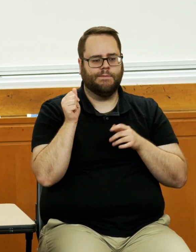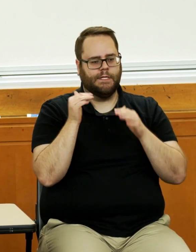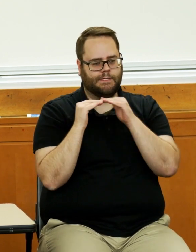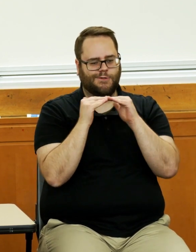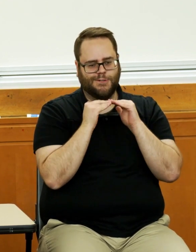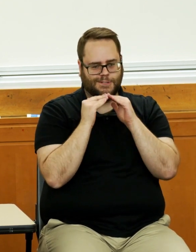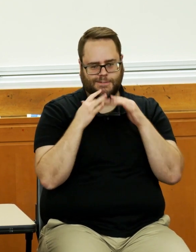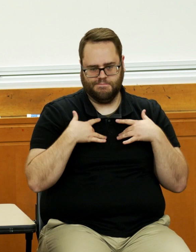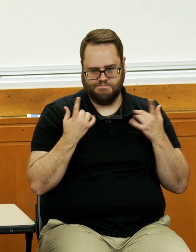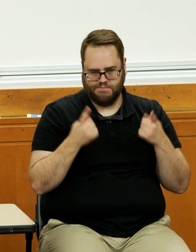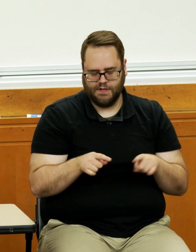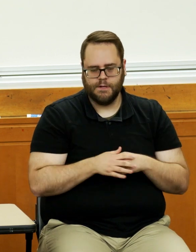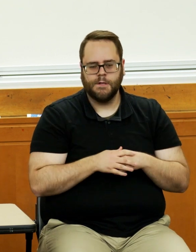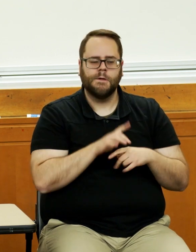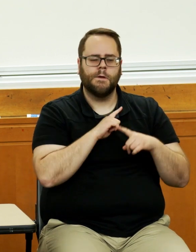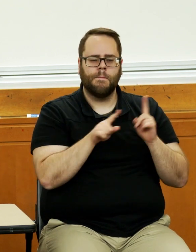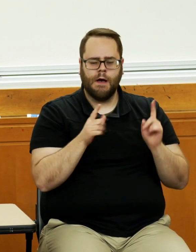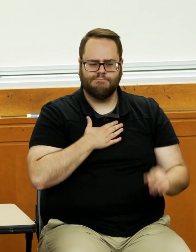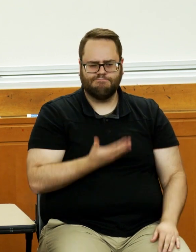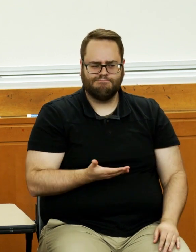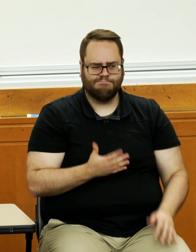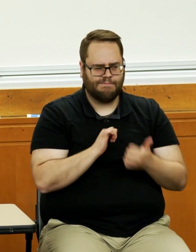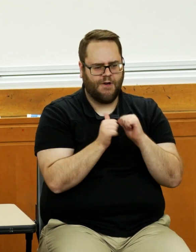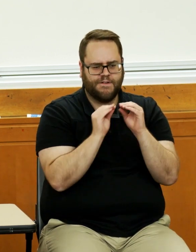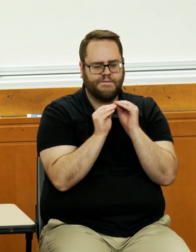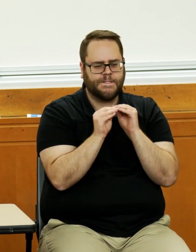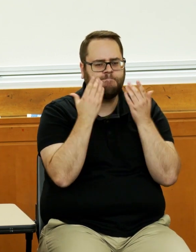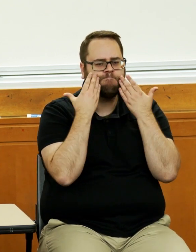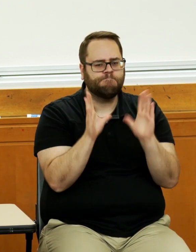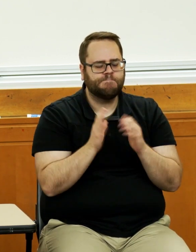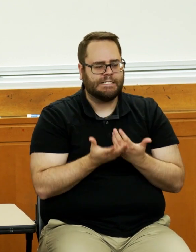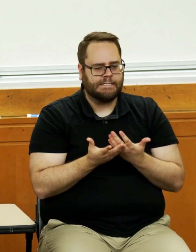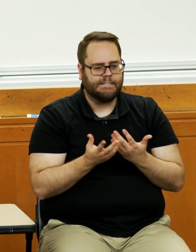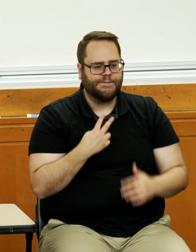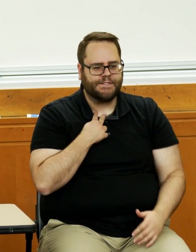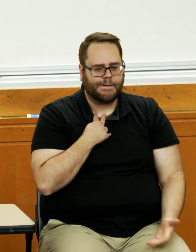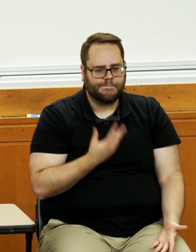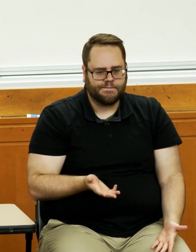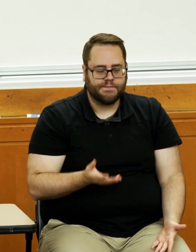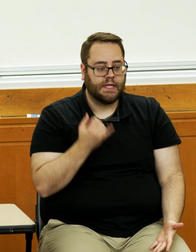But, admittedly, I don't quite know how to fix it. It's a catch-22. If you don't share,